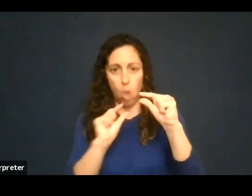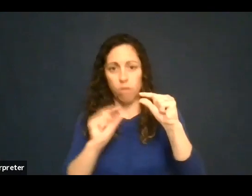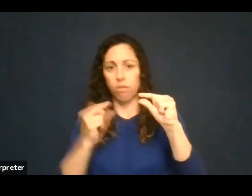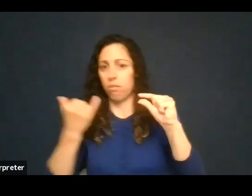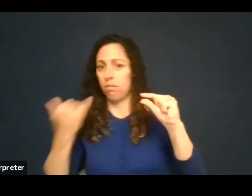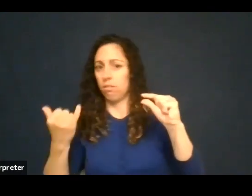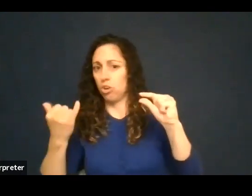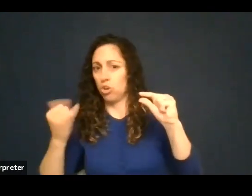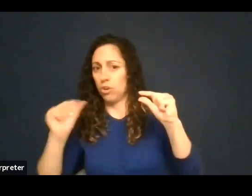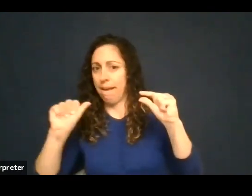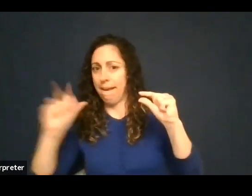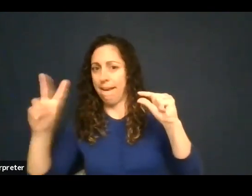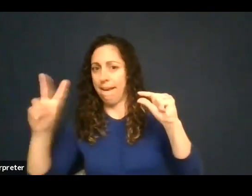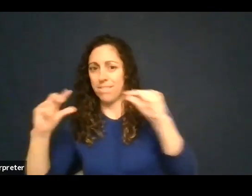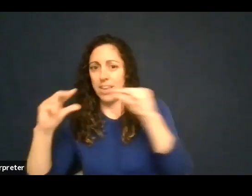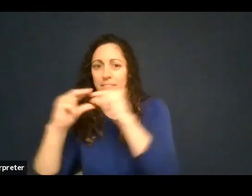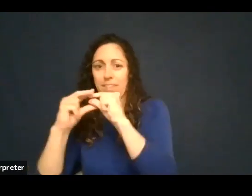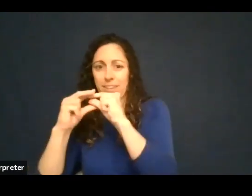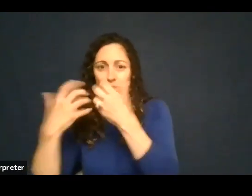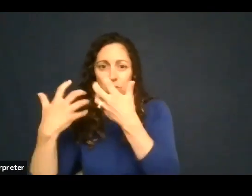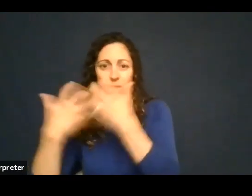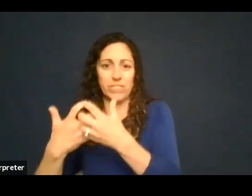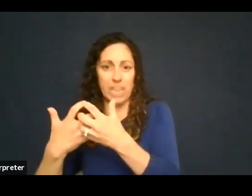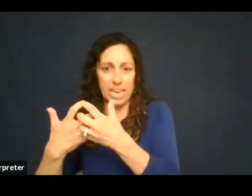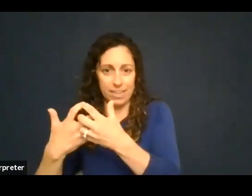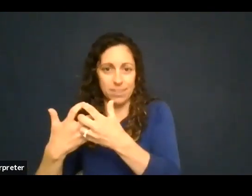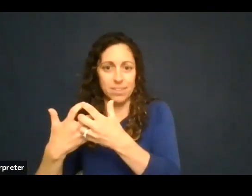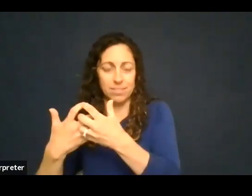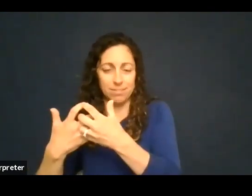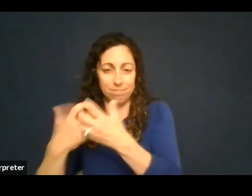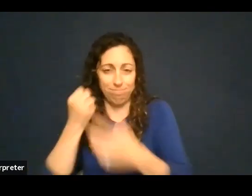And I know that work is going on in collaboration